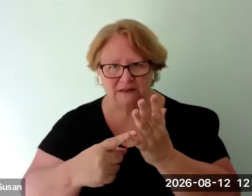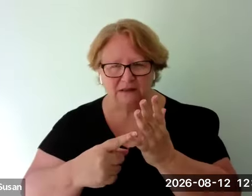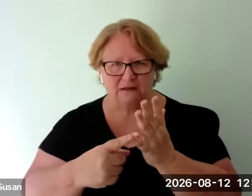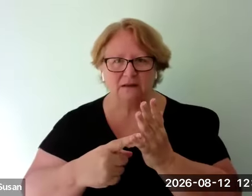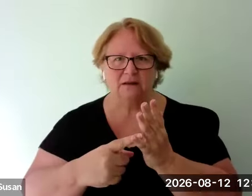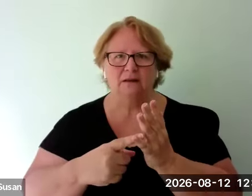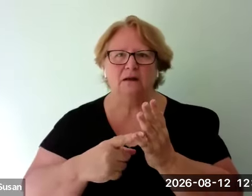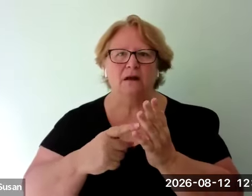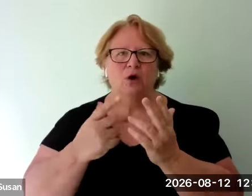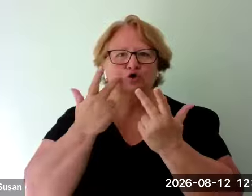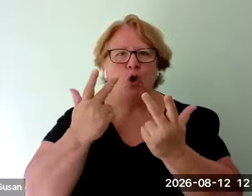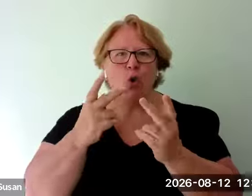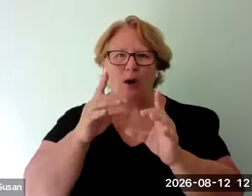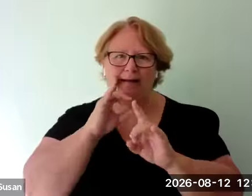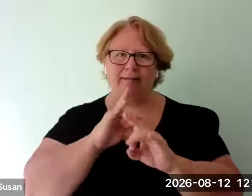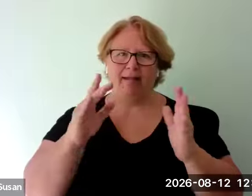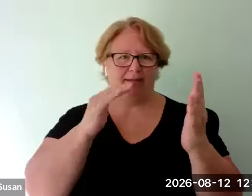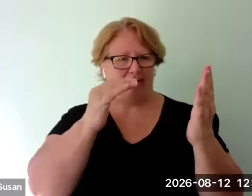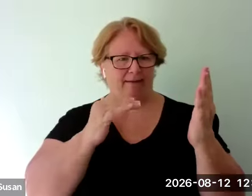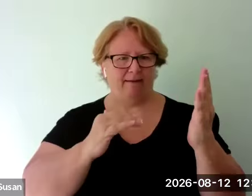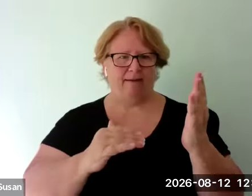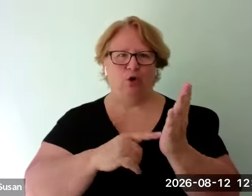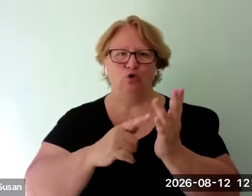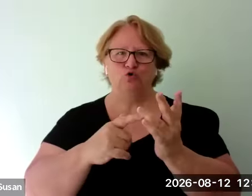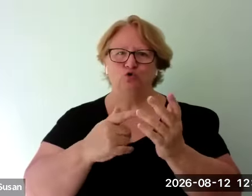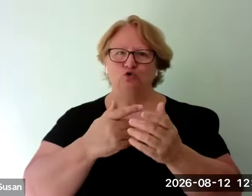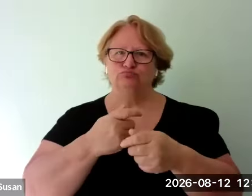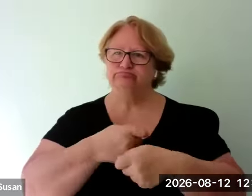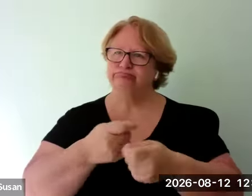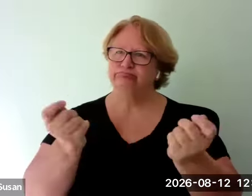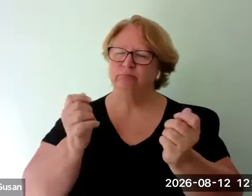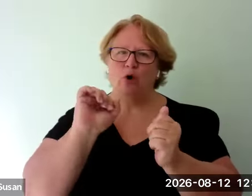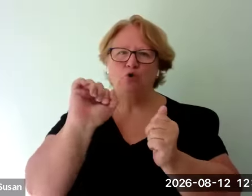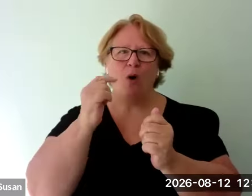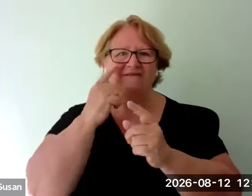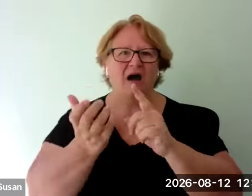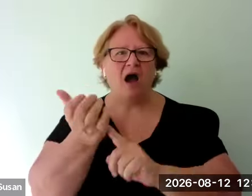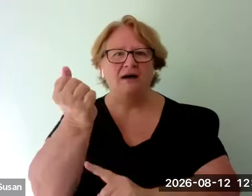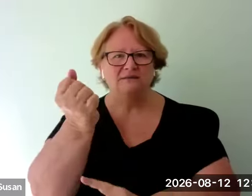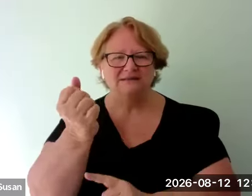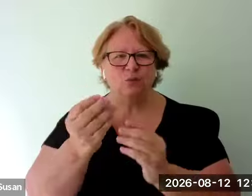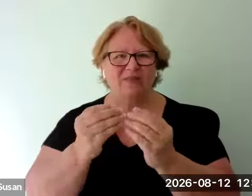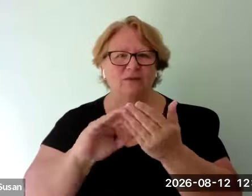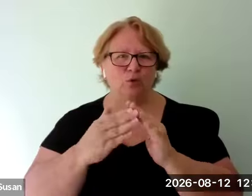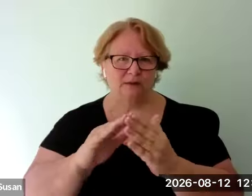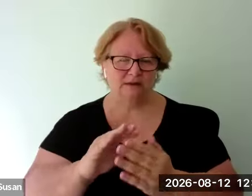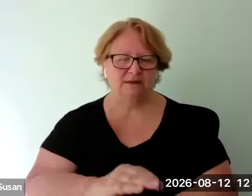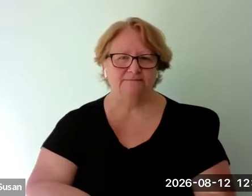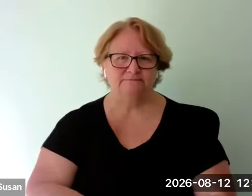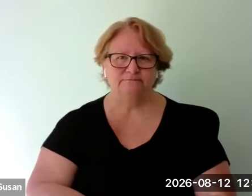explain how the research will be co-designed and produced with people with disability. And outline a clear plan for sharing findings with people with disability and the wider